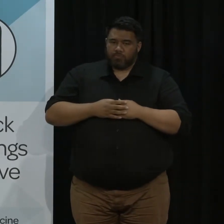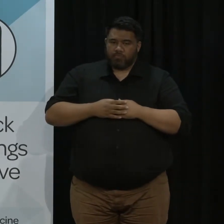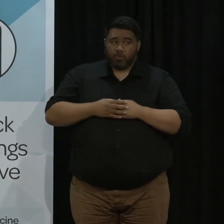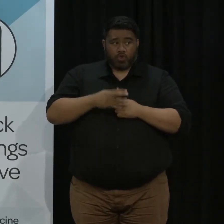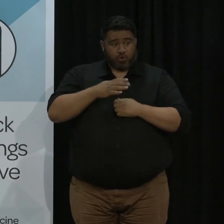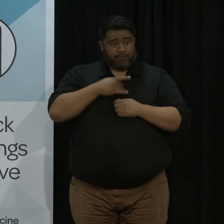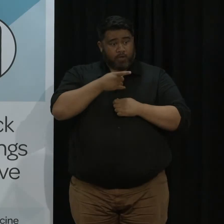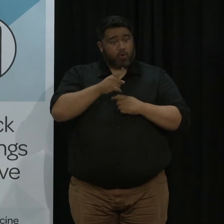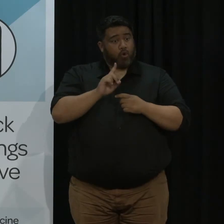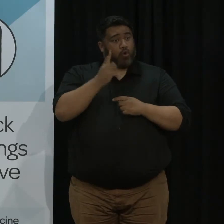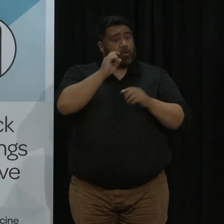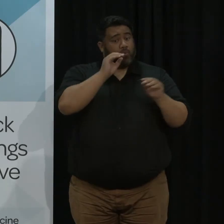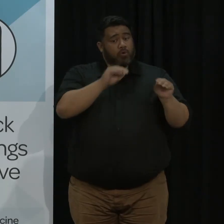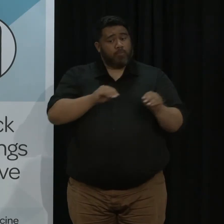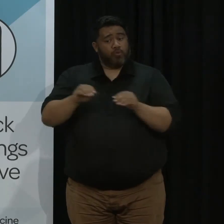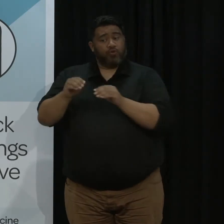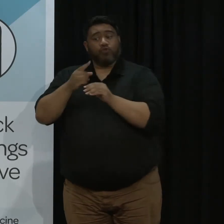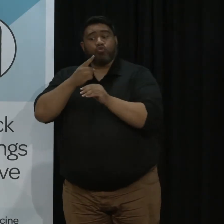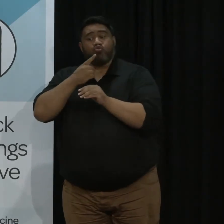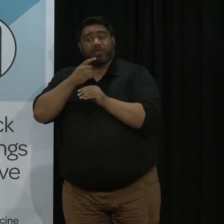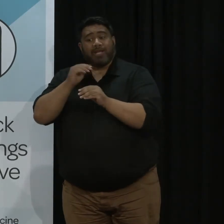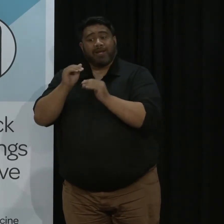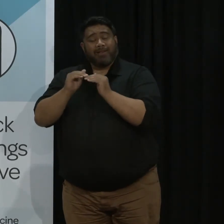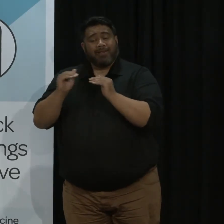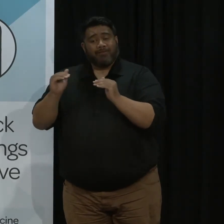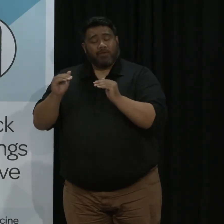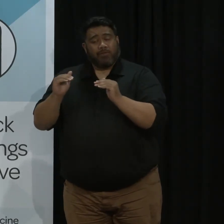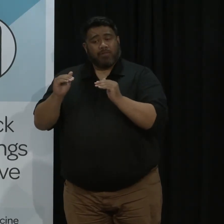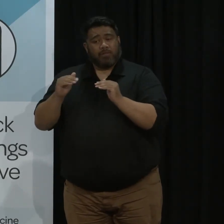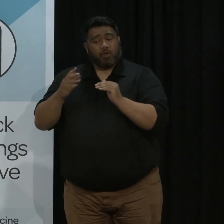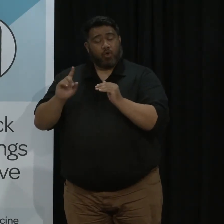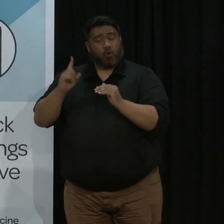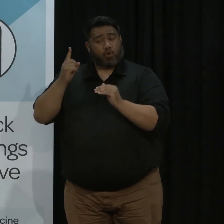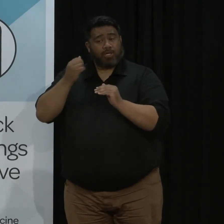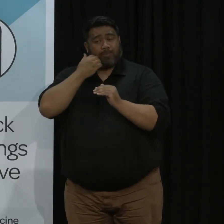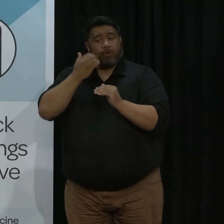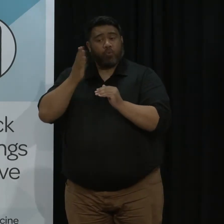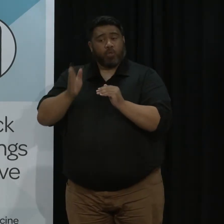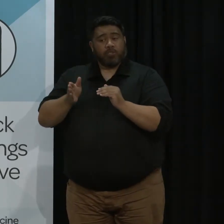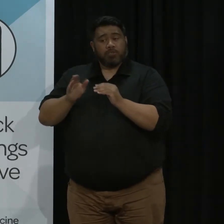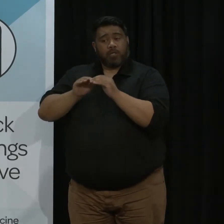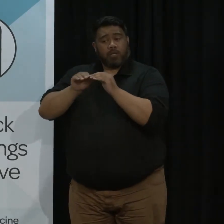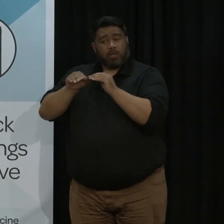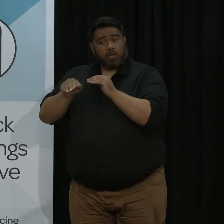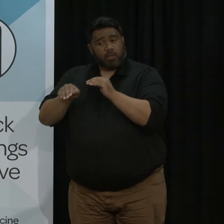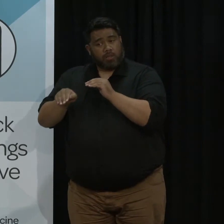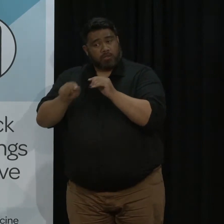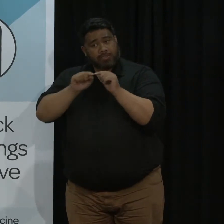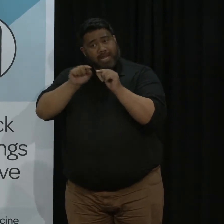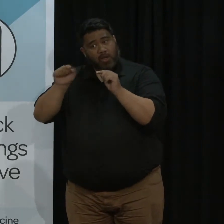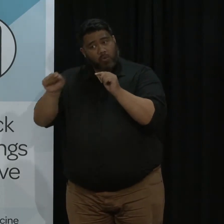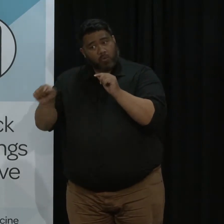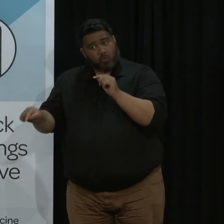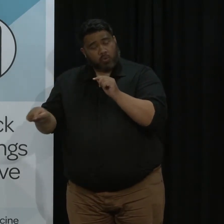signal the outbreak is well under control. The move to the red setting, that the cases will continue to